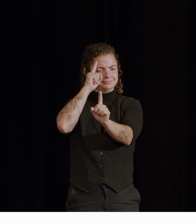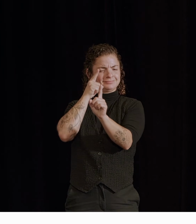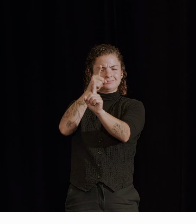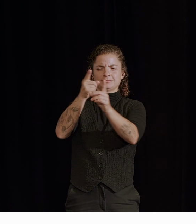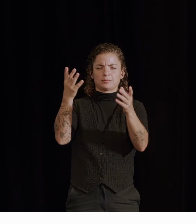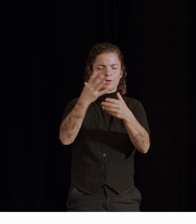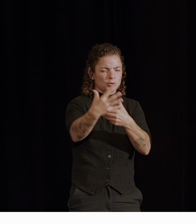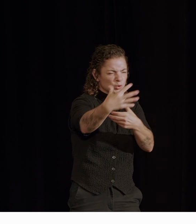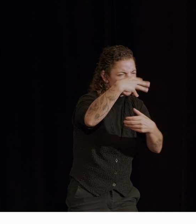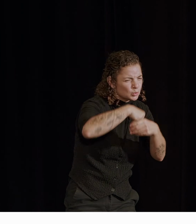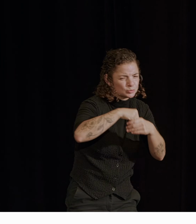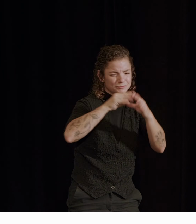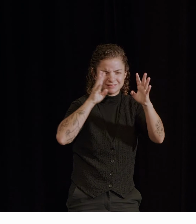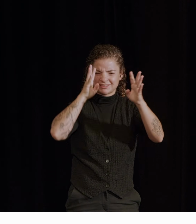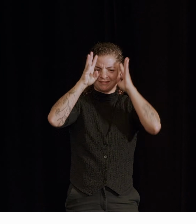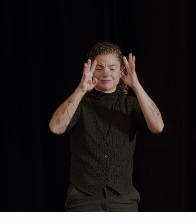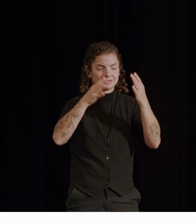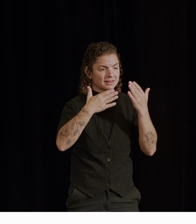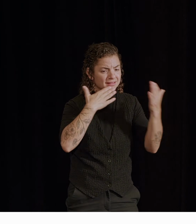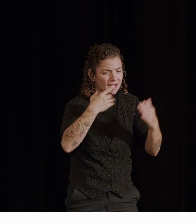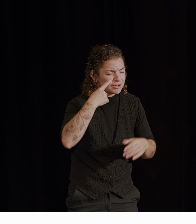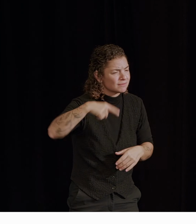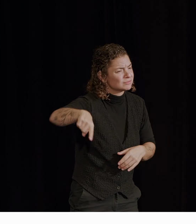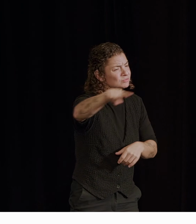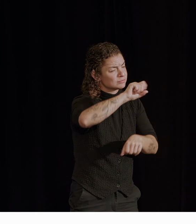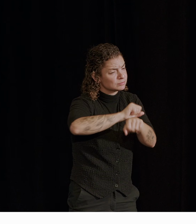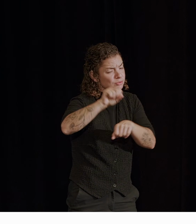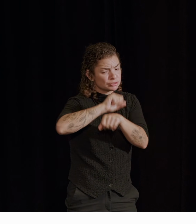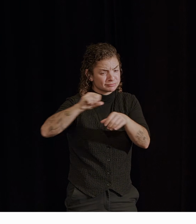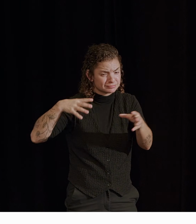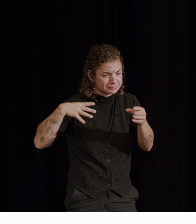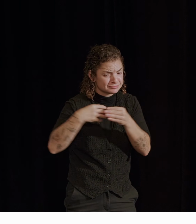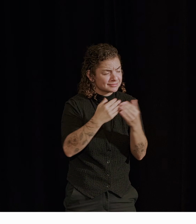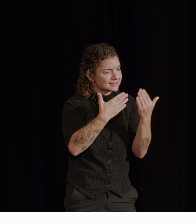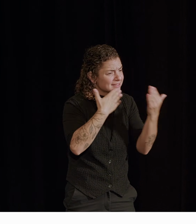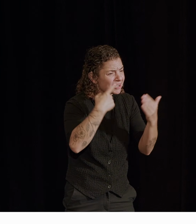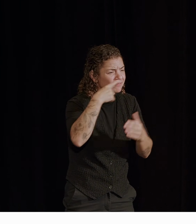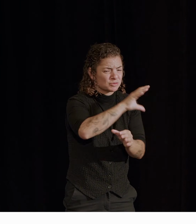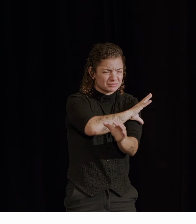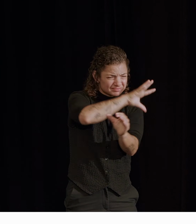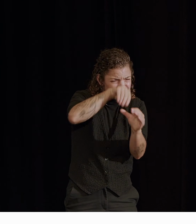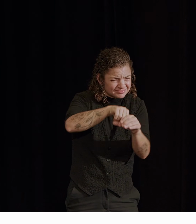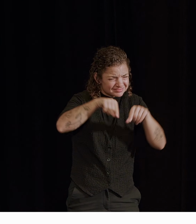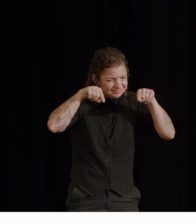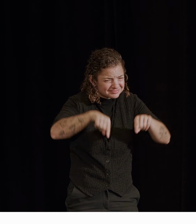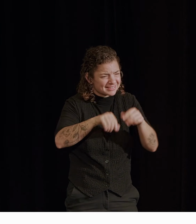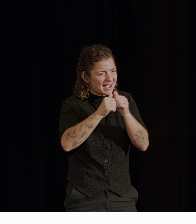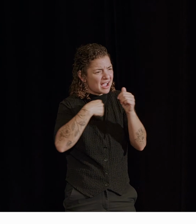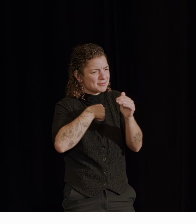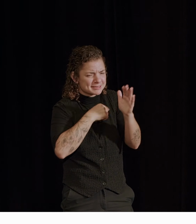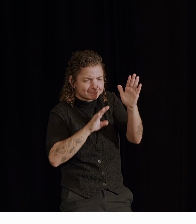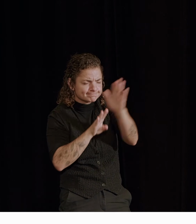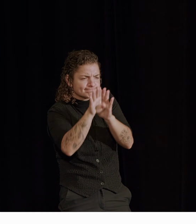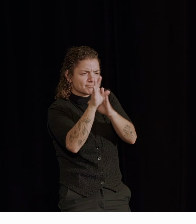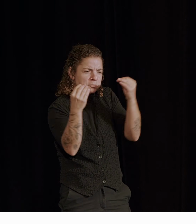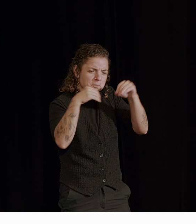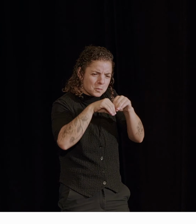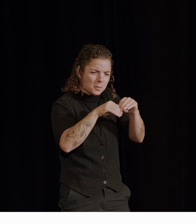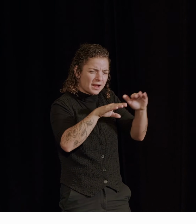Thank you for the work that you do, and thank you for being part of building a more accessible technological future.